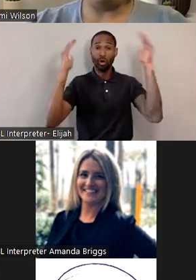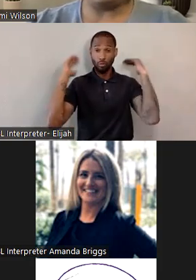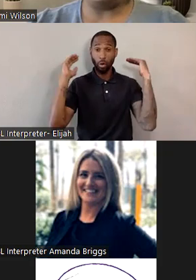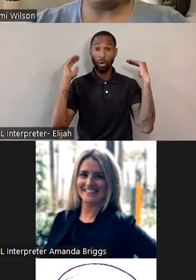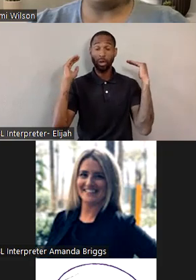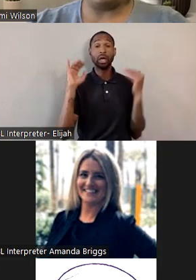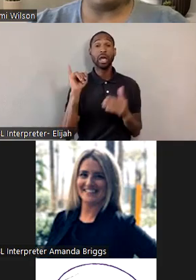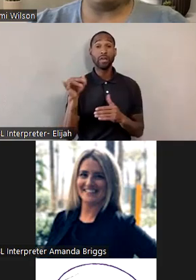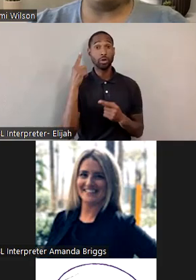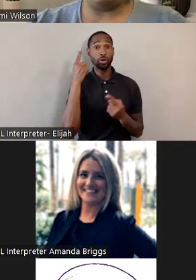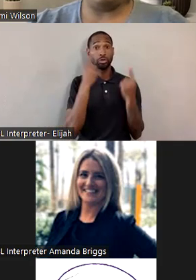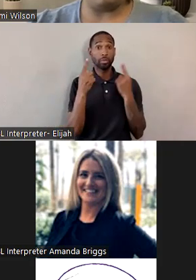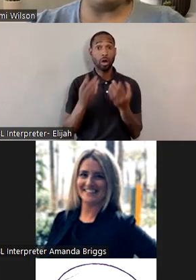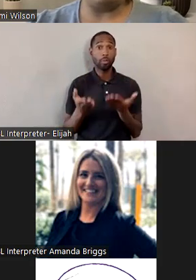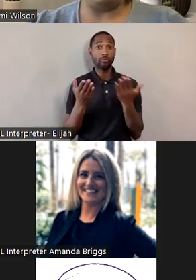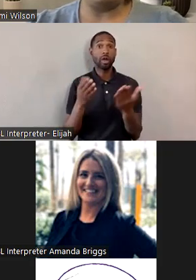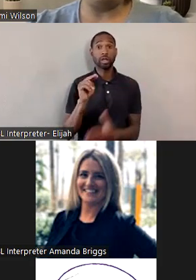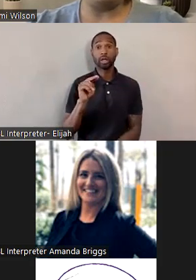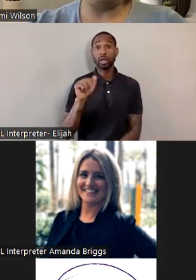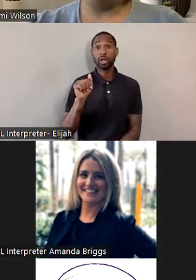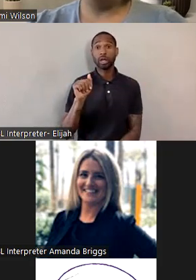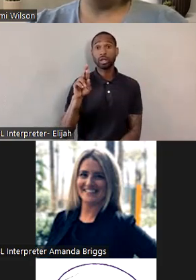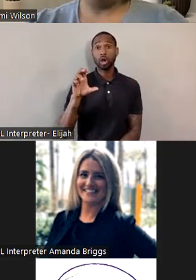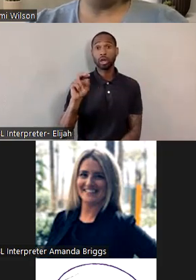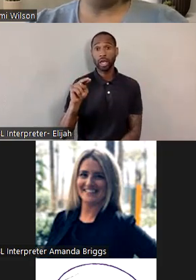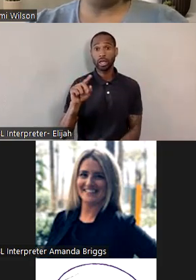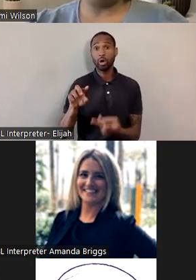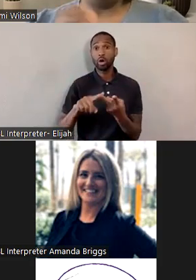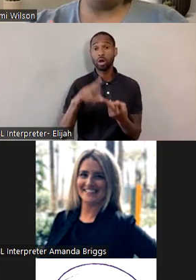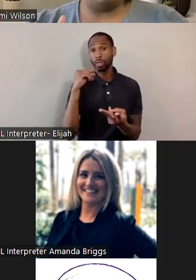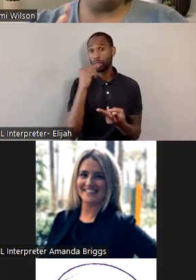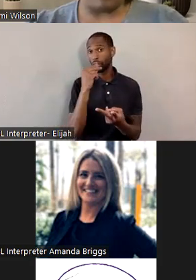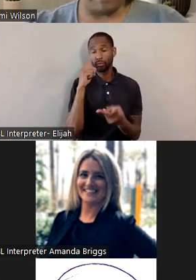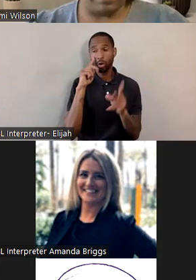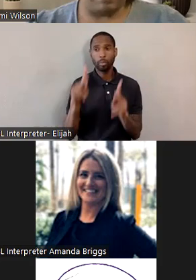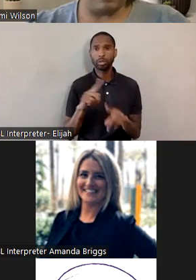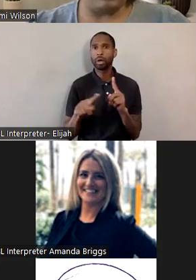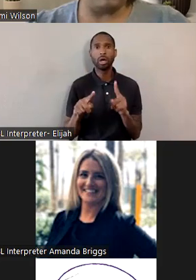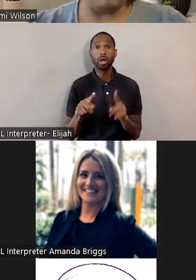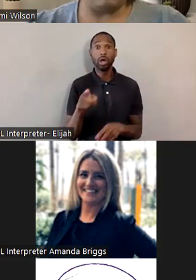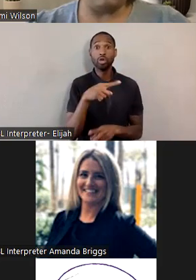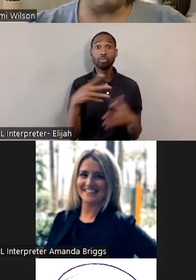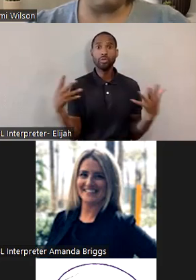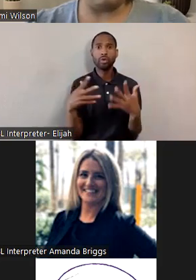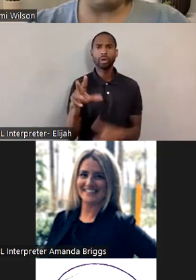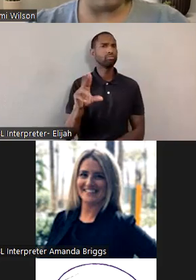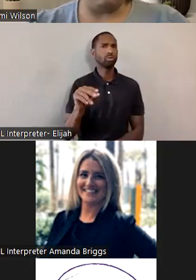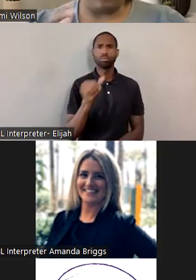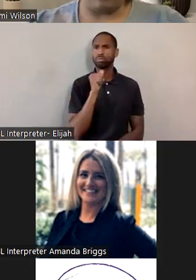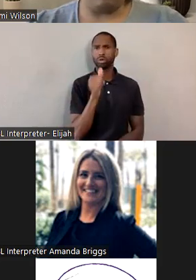administering Narcan or Naloxone for someone. But don't be afraid, it's safe for